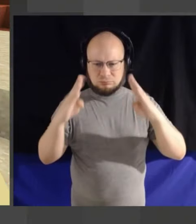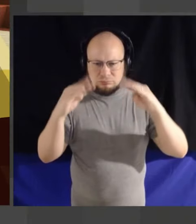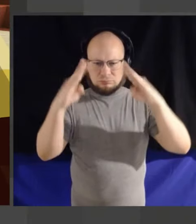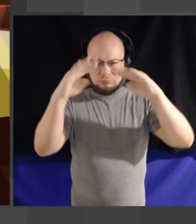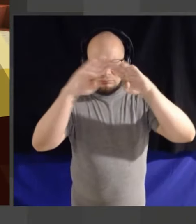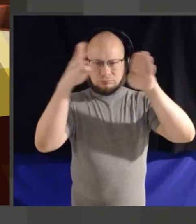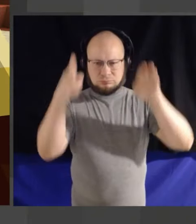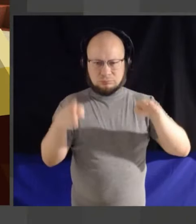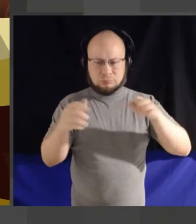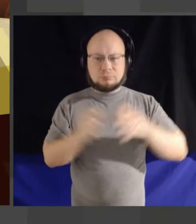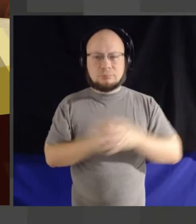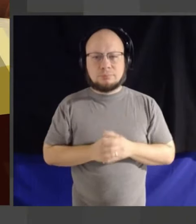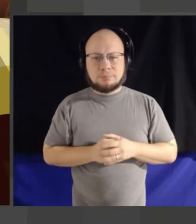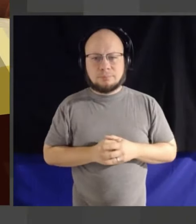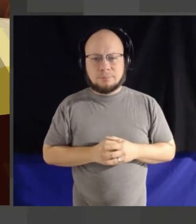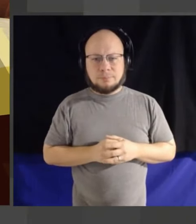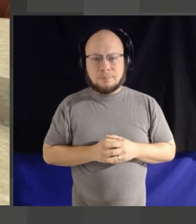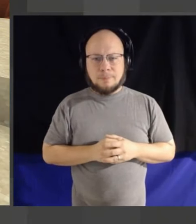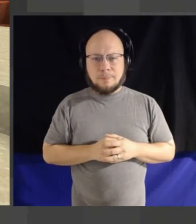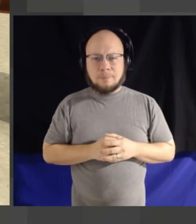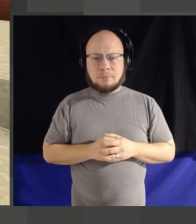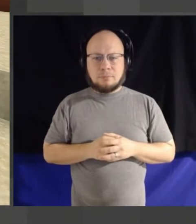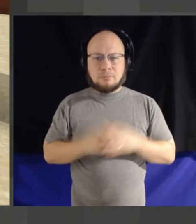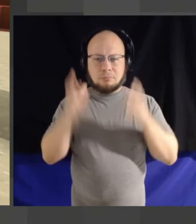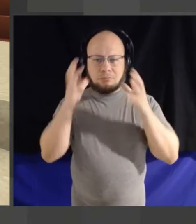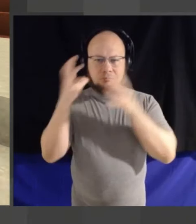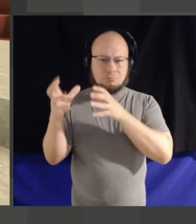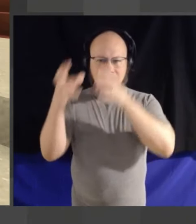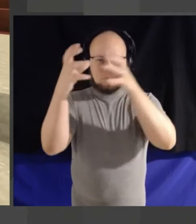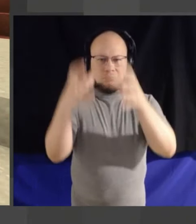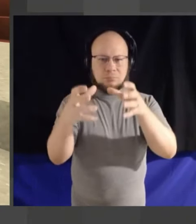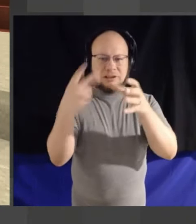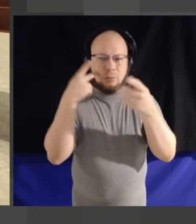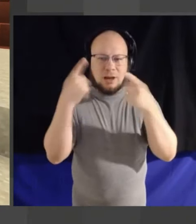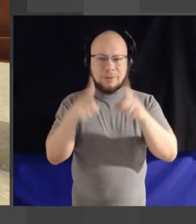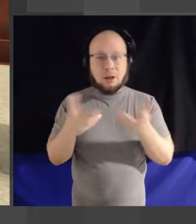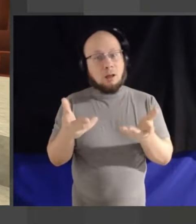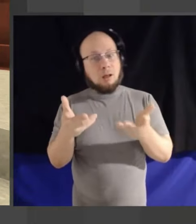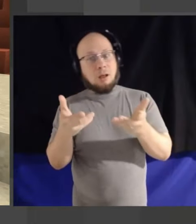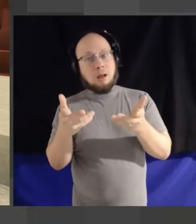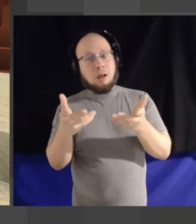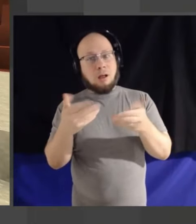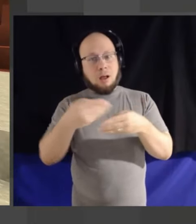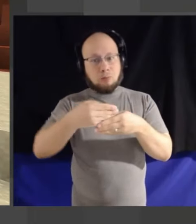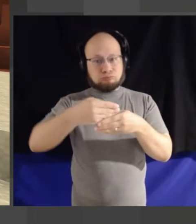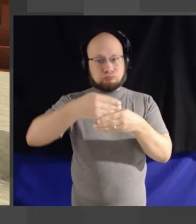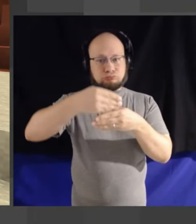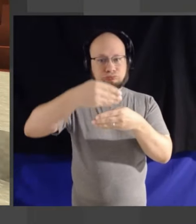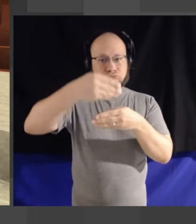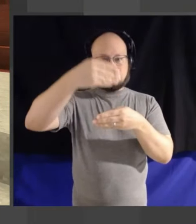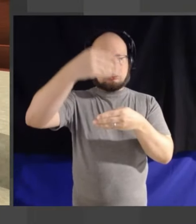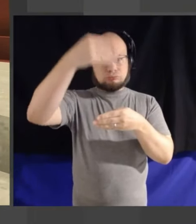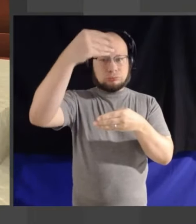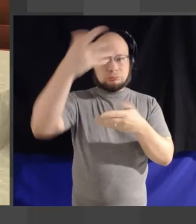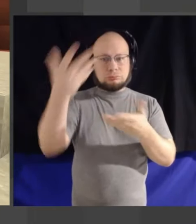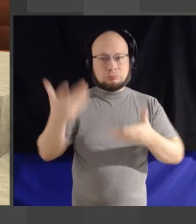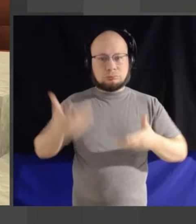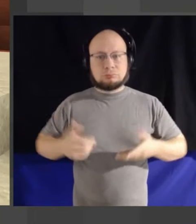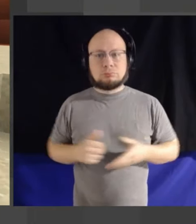PEDESTAL IN THE MIDDLE OF THE DESERT. SO WE DECIDED TO PLACE OUR